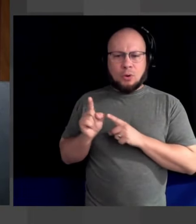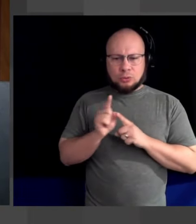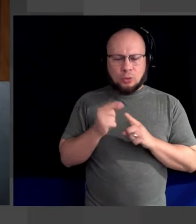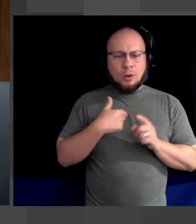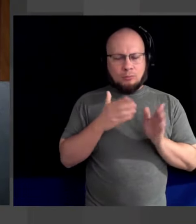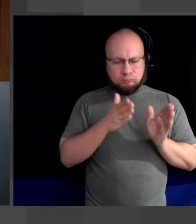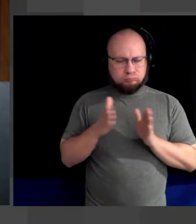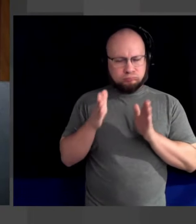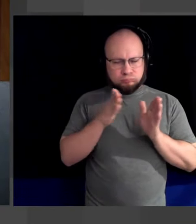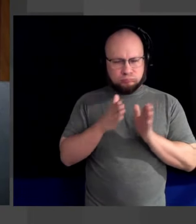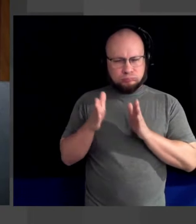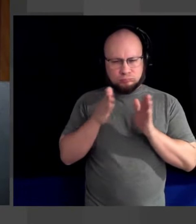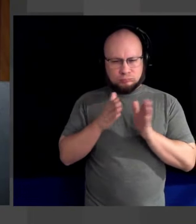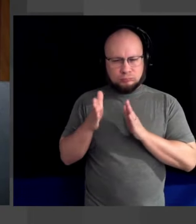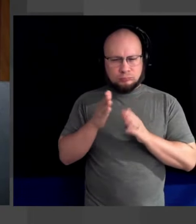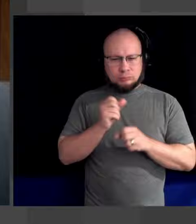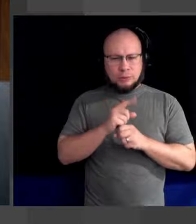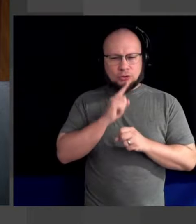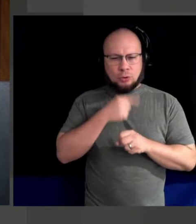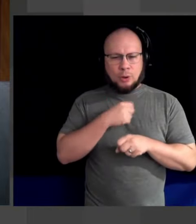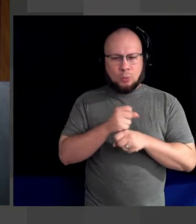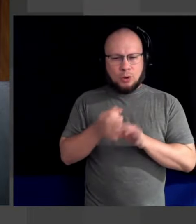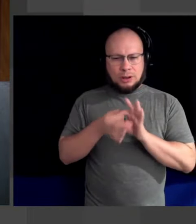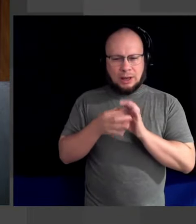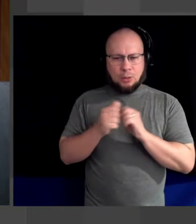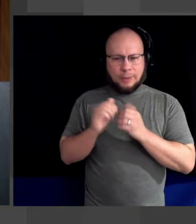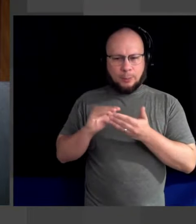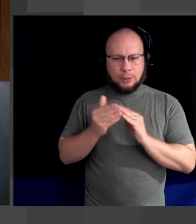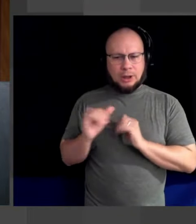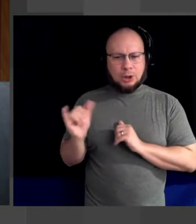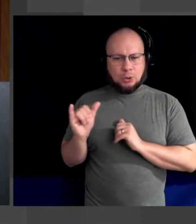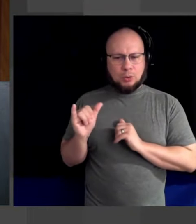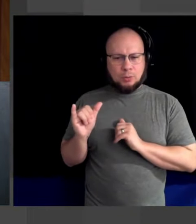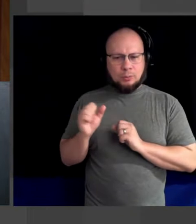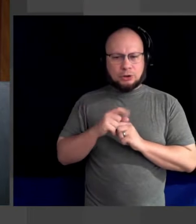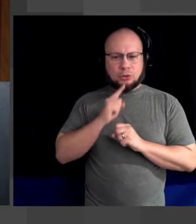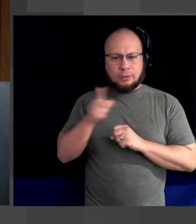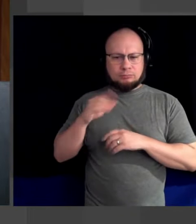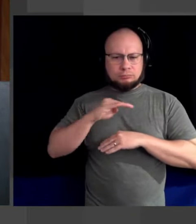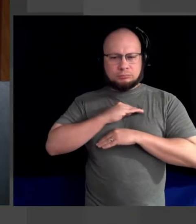COMMUNITY ACTUALLY WANTS AND WE ALSO PLANNED AROUND IT TO MAKE